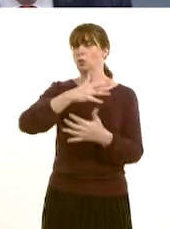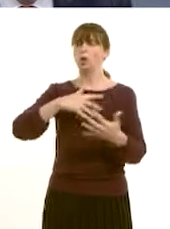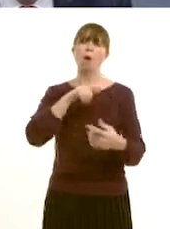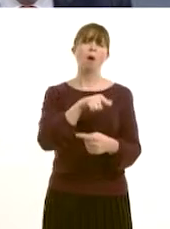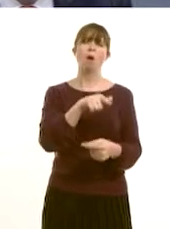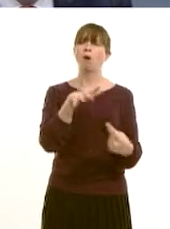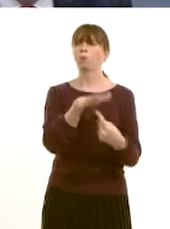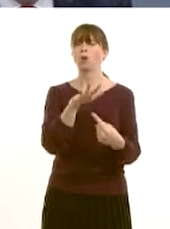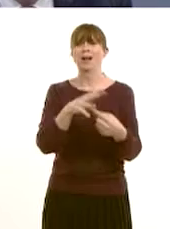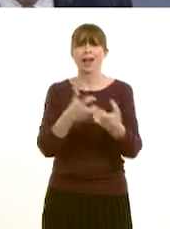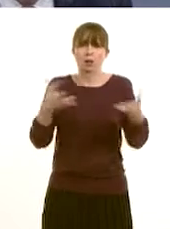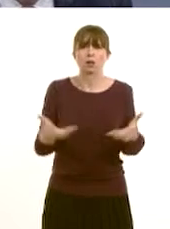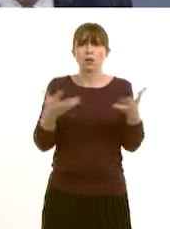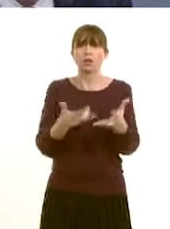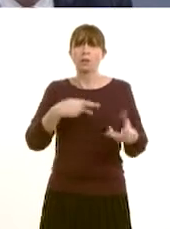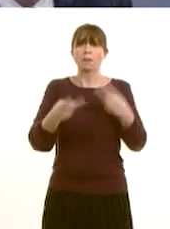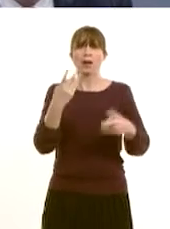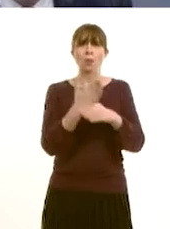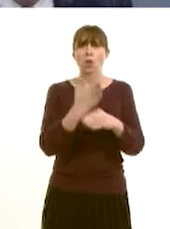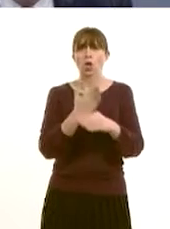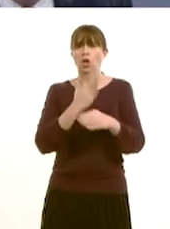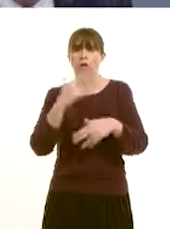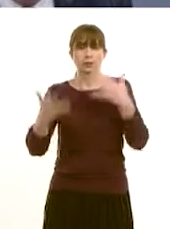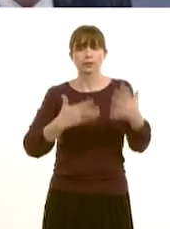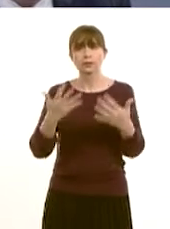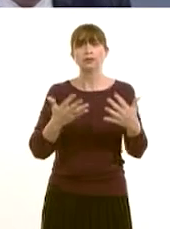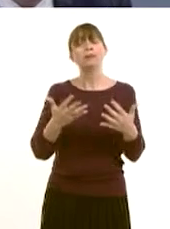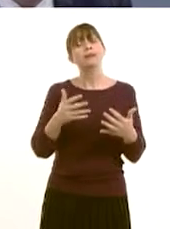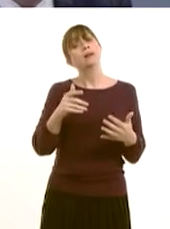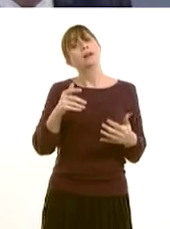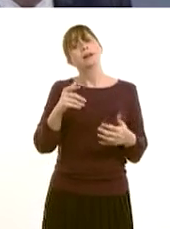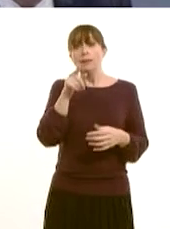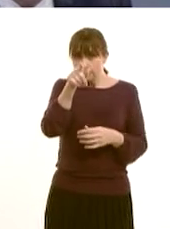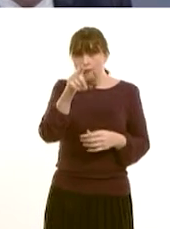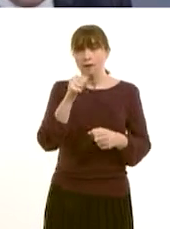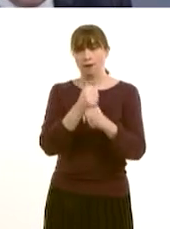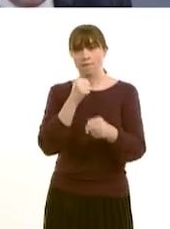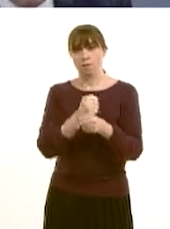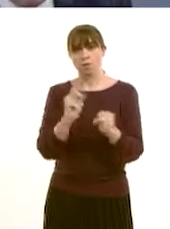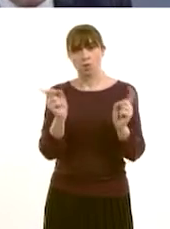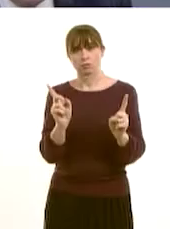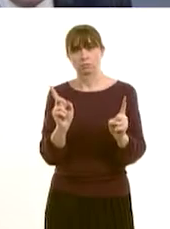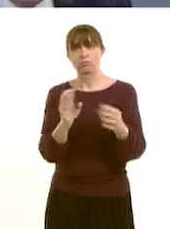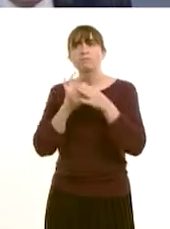trying to regenerate that particular area. Can you confirm what work your Government is doing with Europe to try to mitigate those